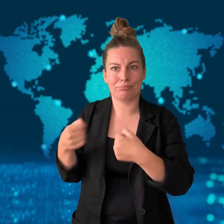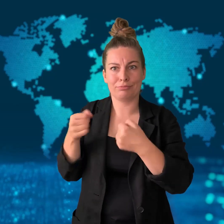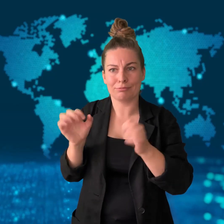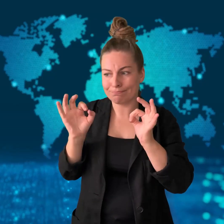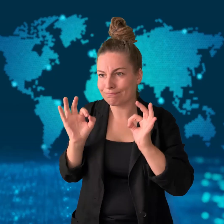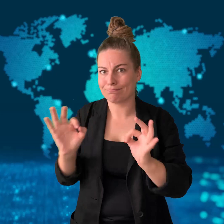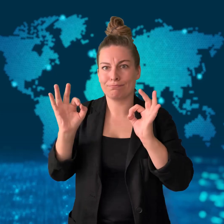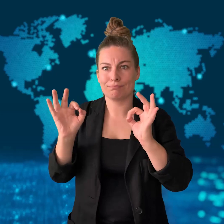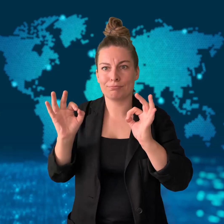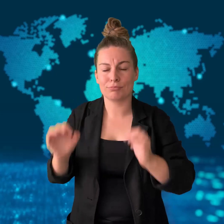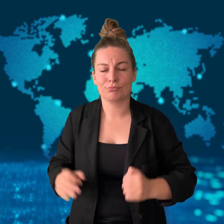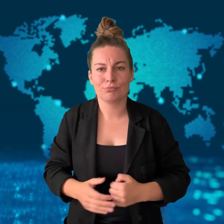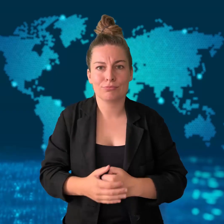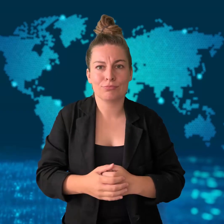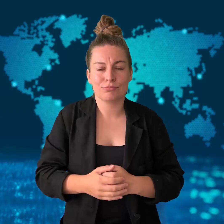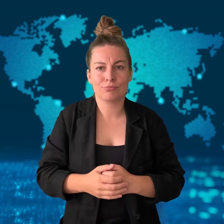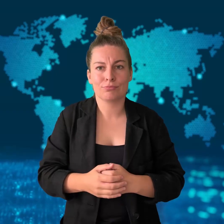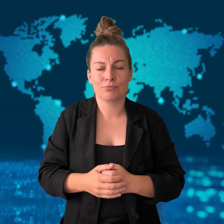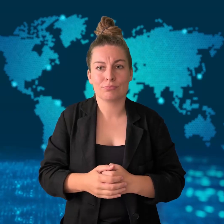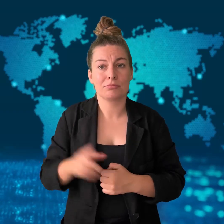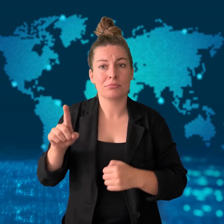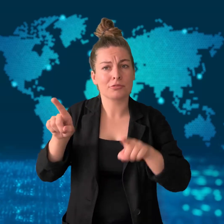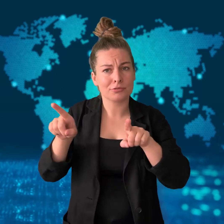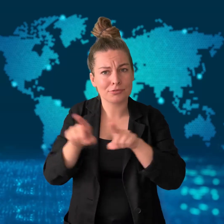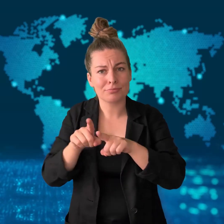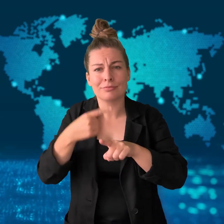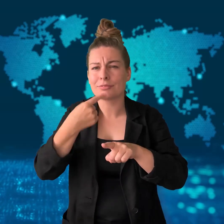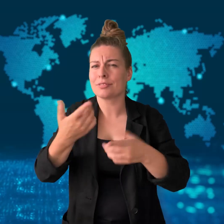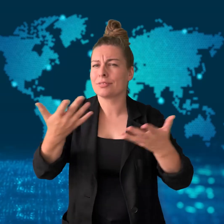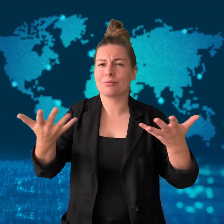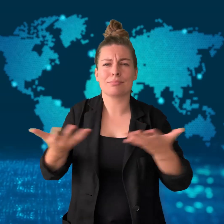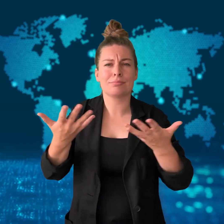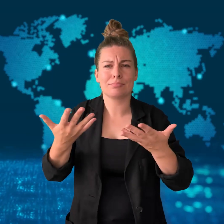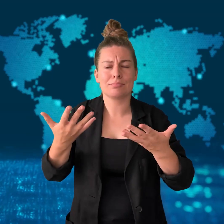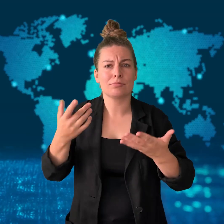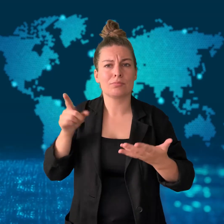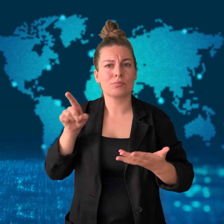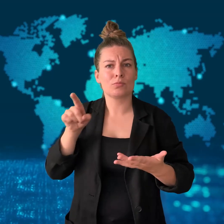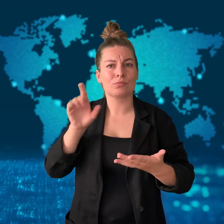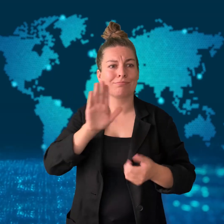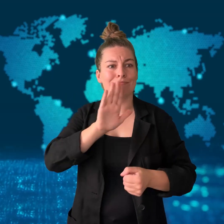adequately export its own food.